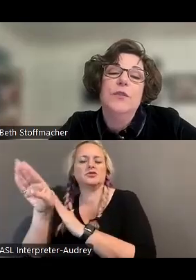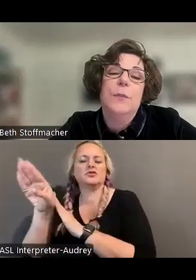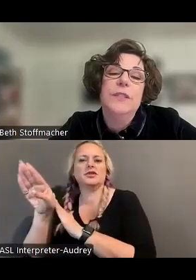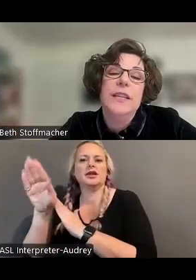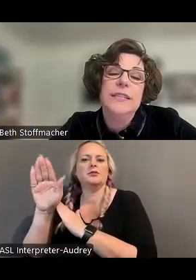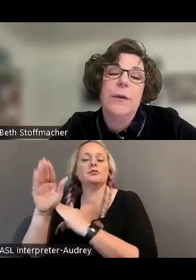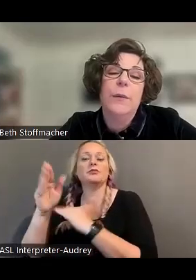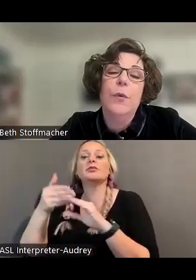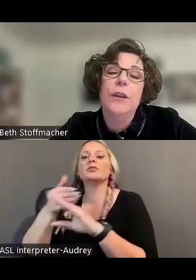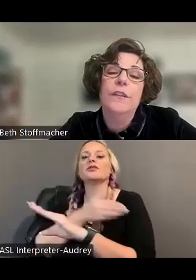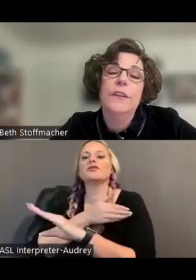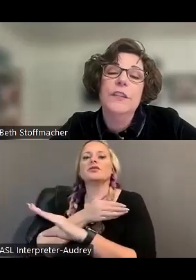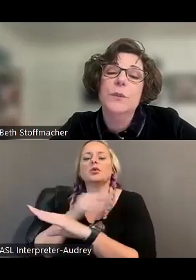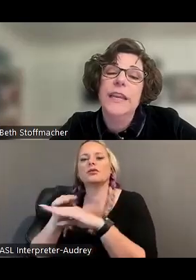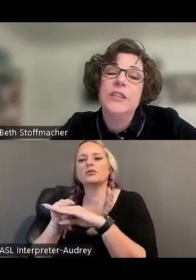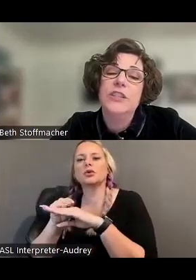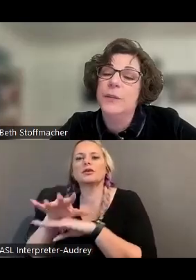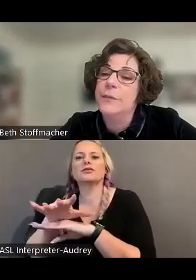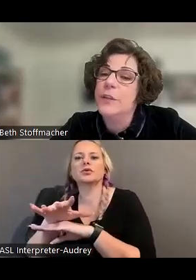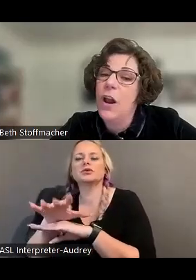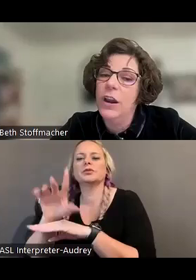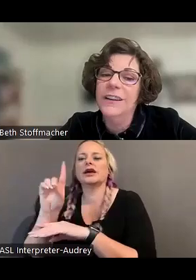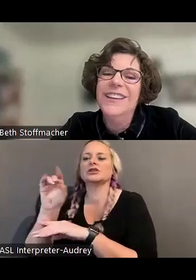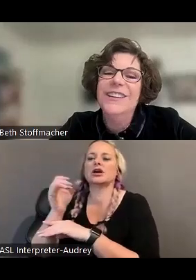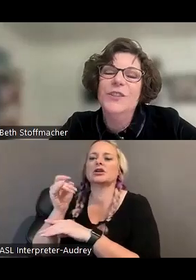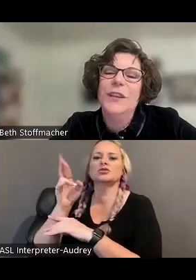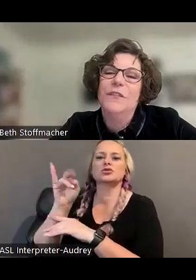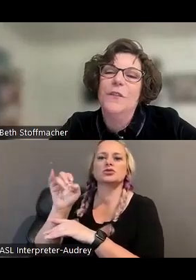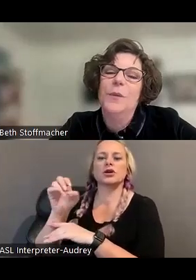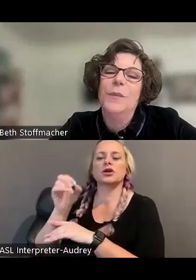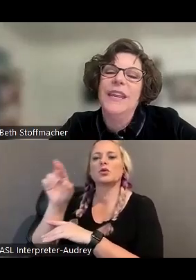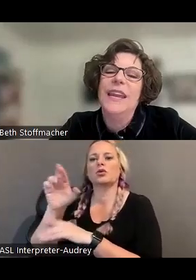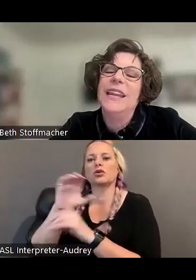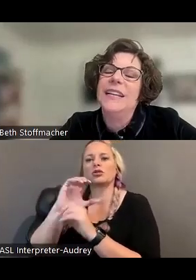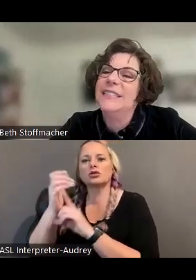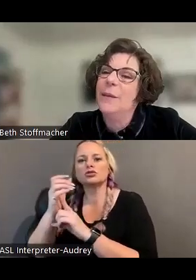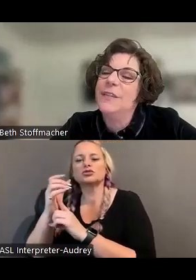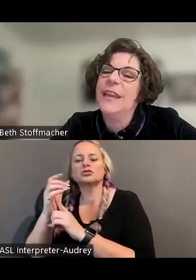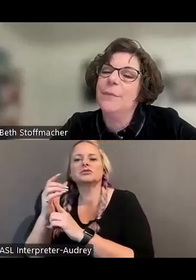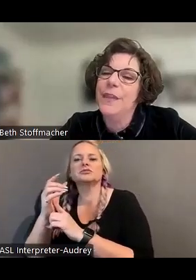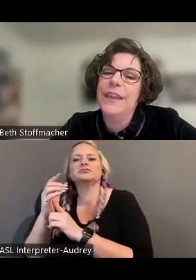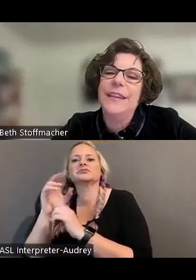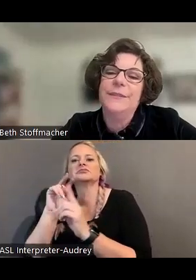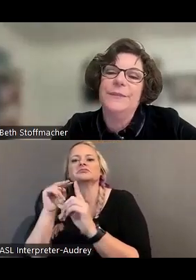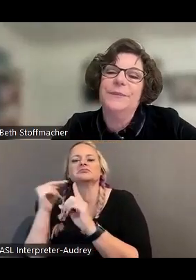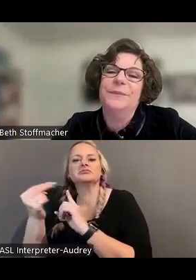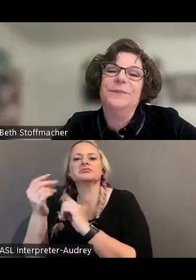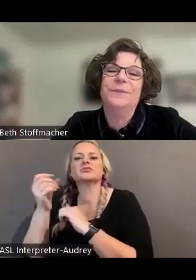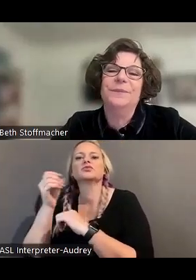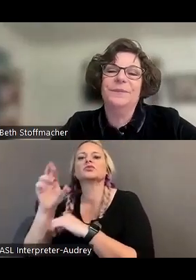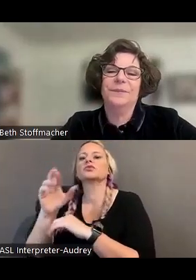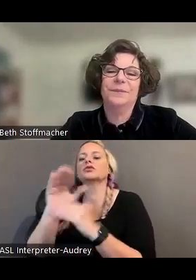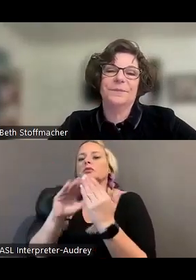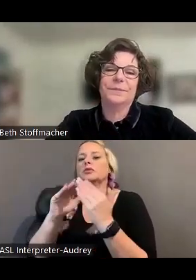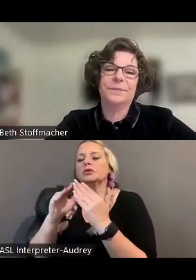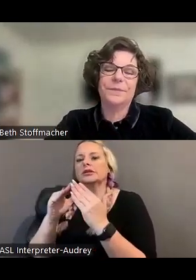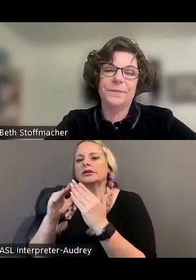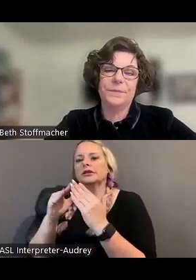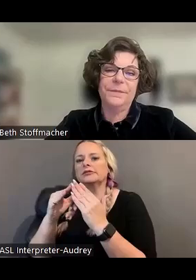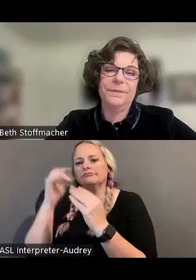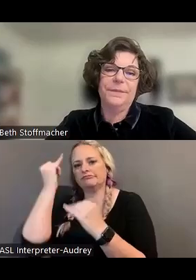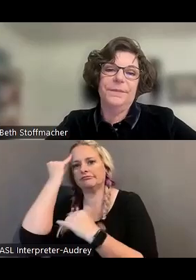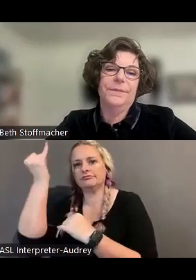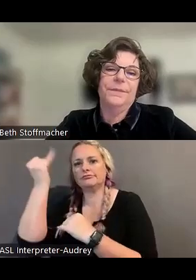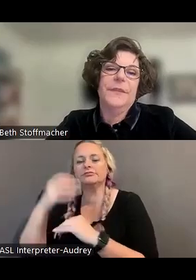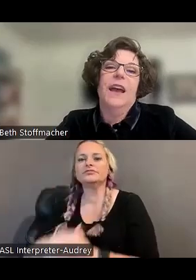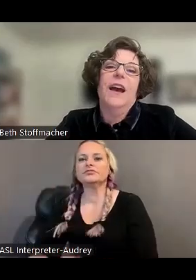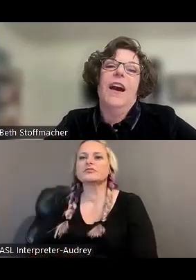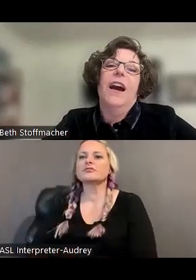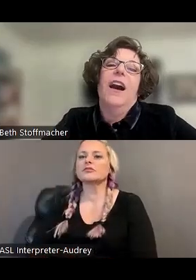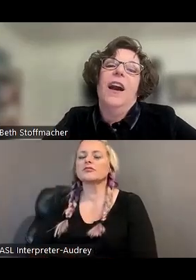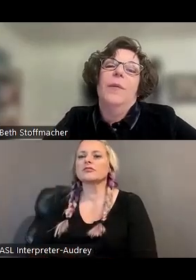represents how important first relationships are to informing and accepting empathy.